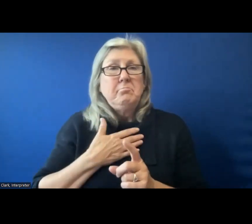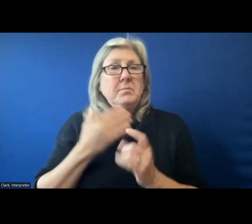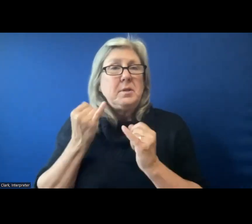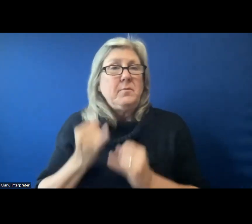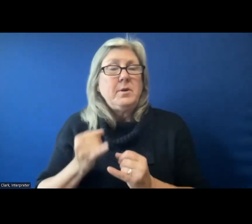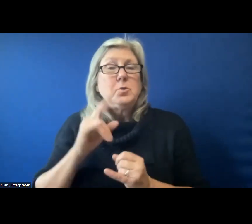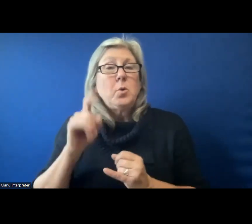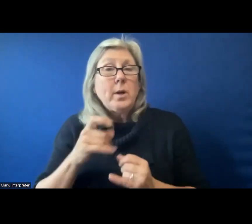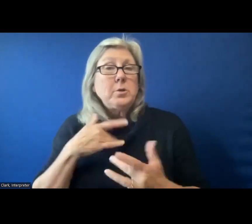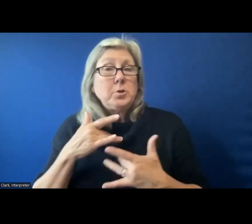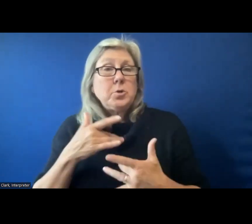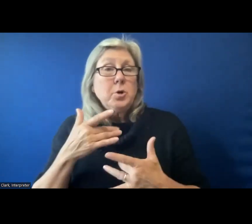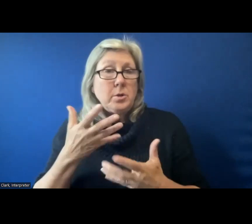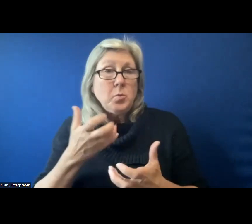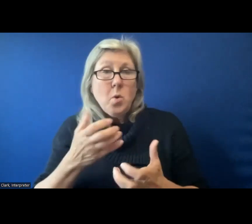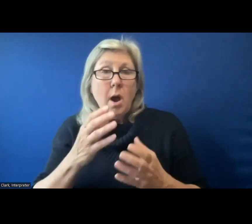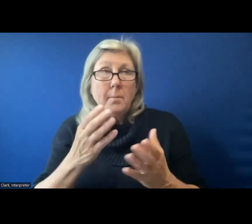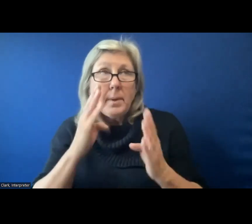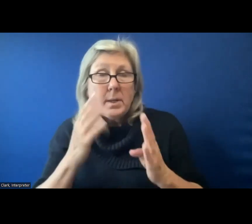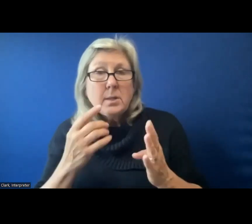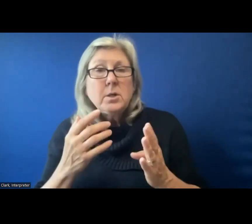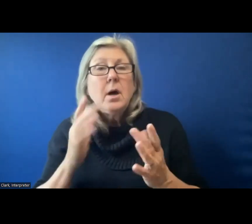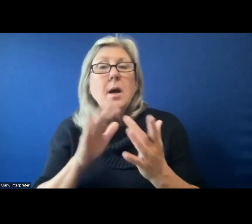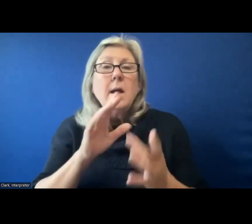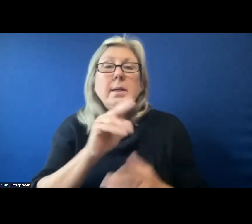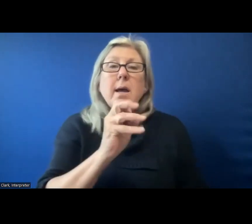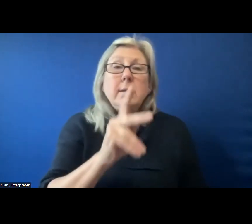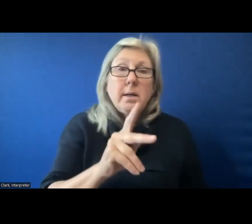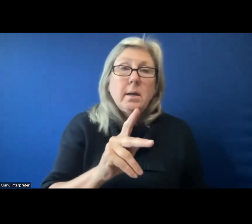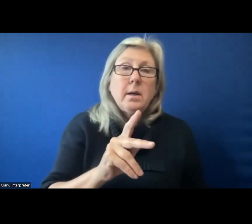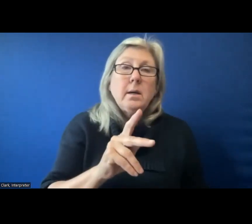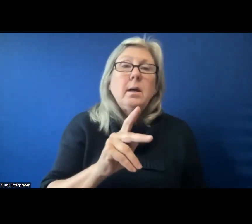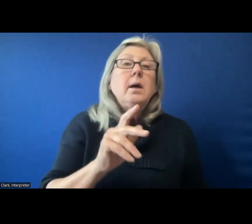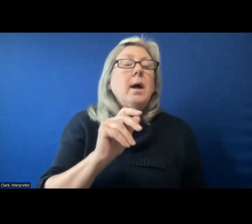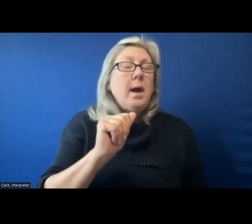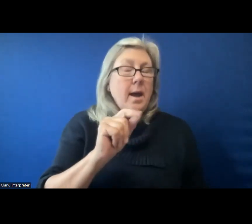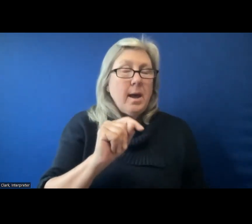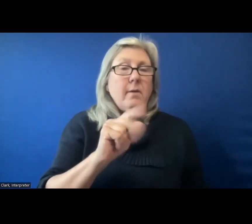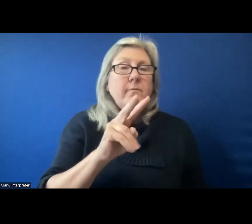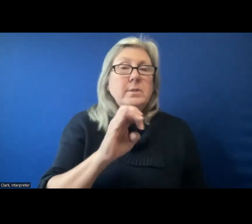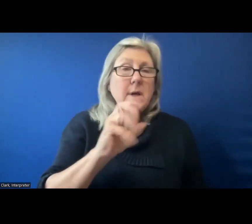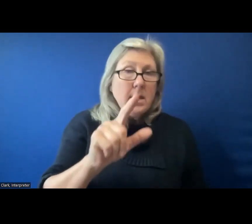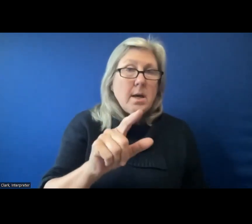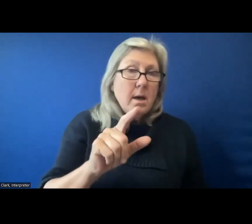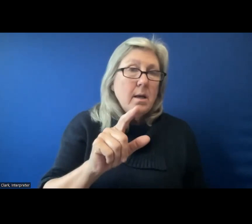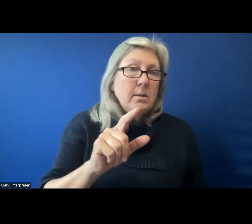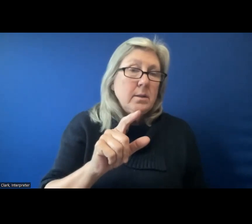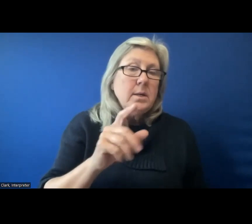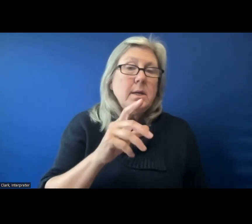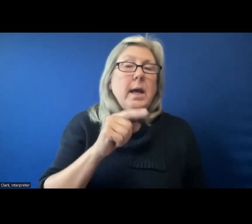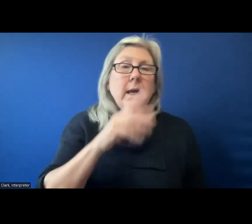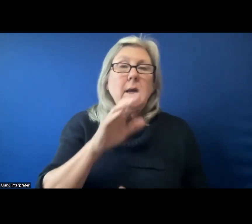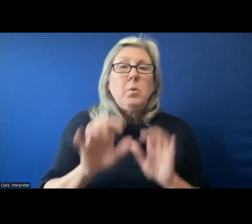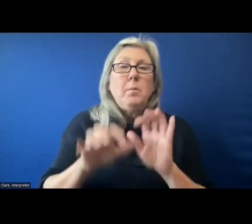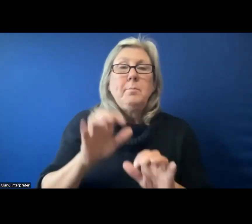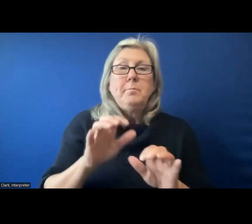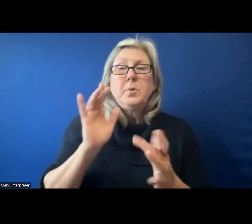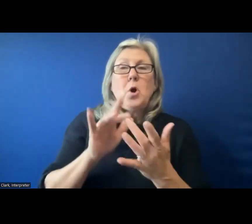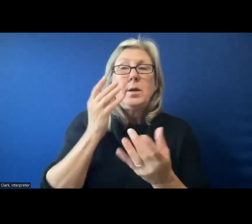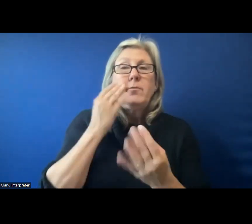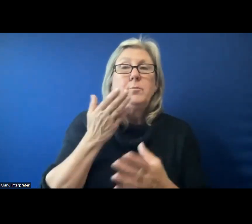paid attention to, please contact Nick at VCIL, the Vermont Center for Independent Living.